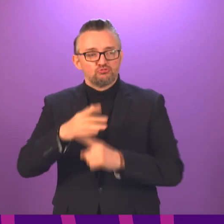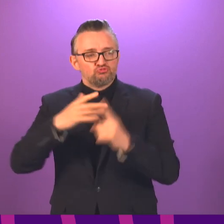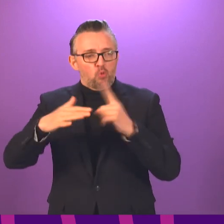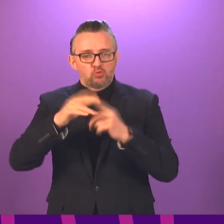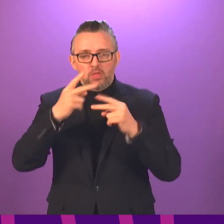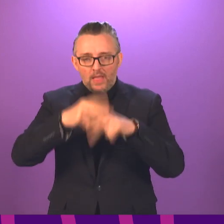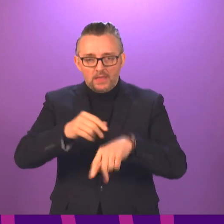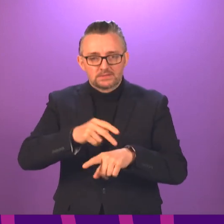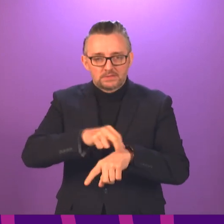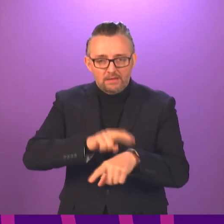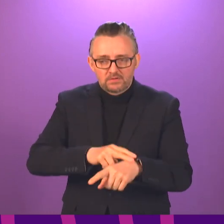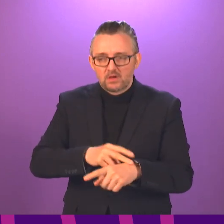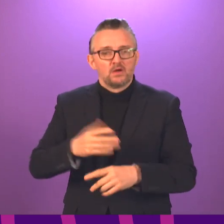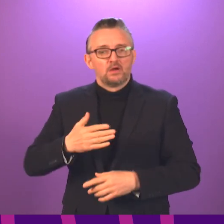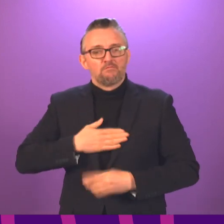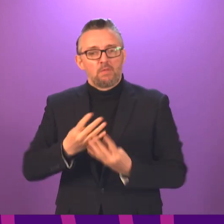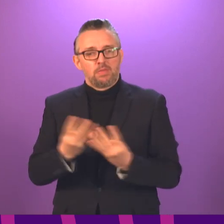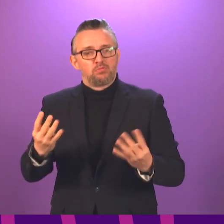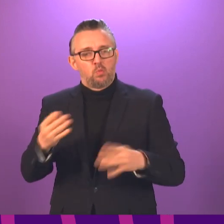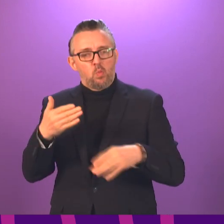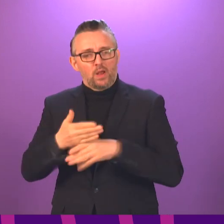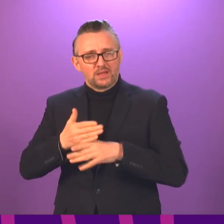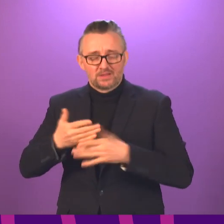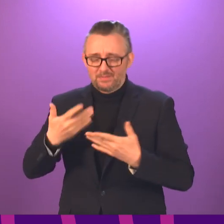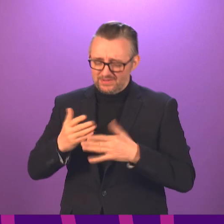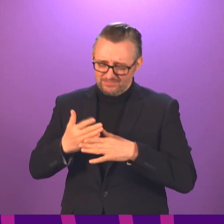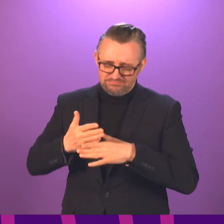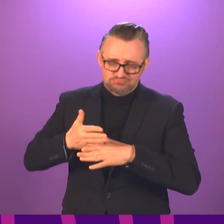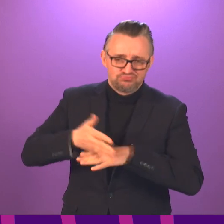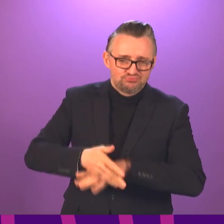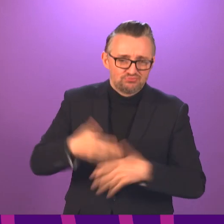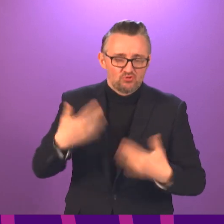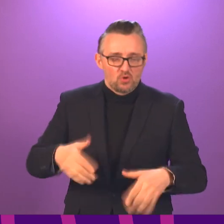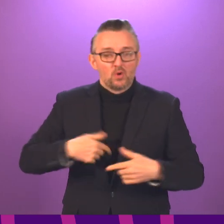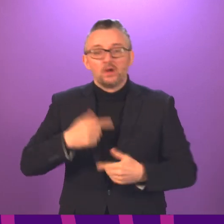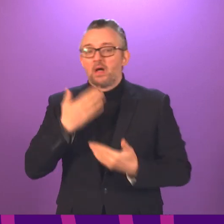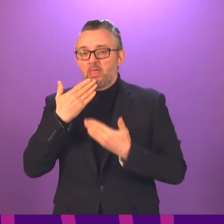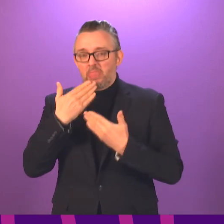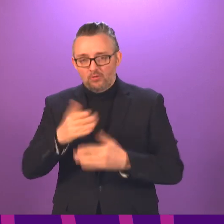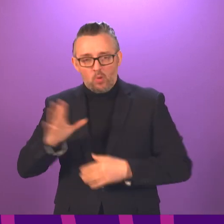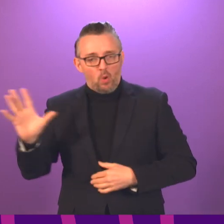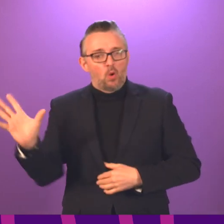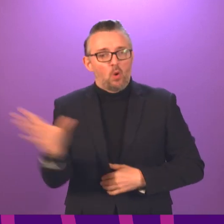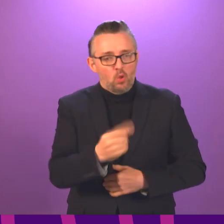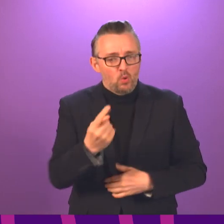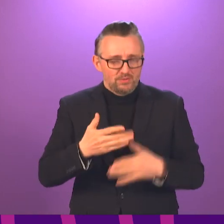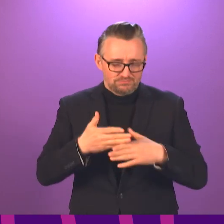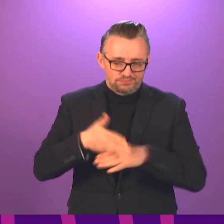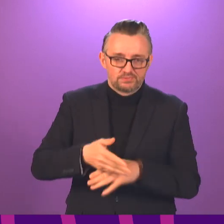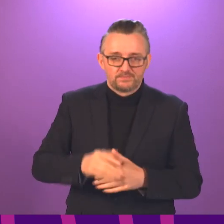front-line workers continue to go above and beyond. We give our heartfelt thanks to every single one of them and their families.